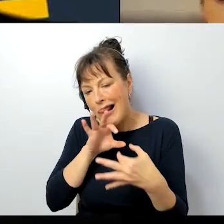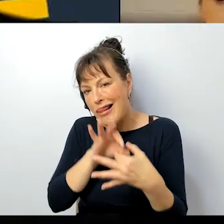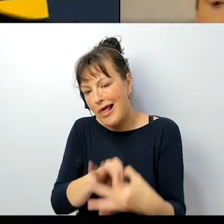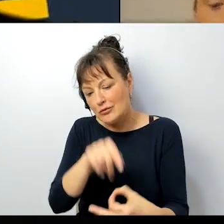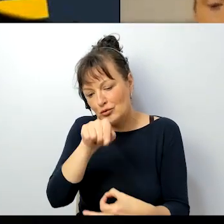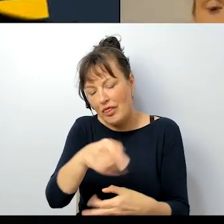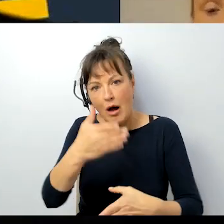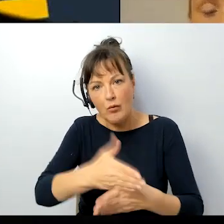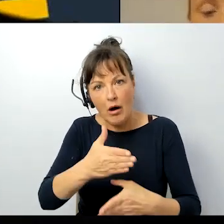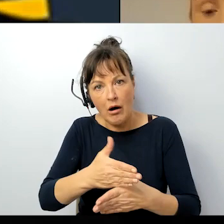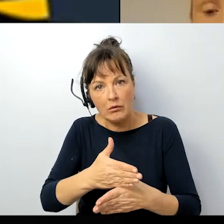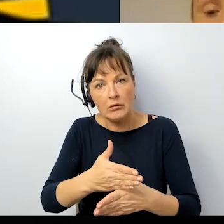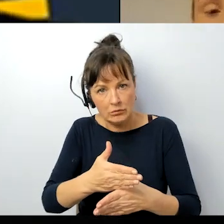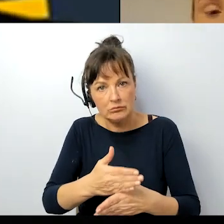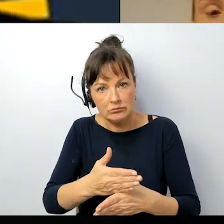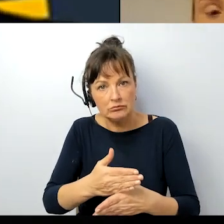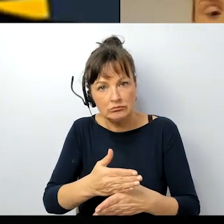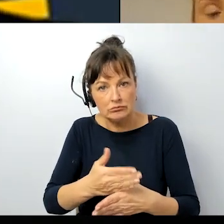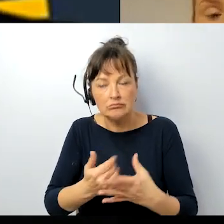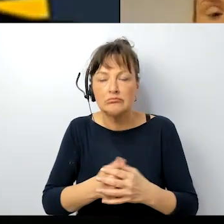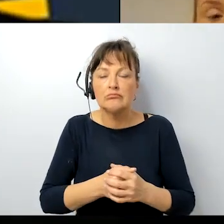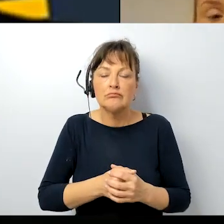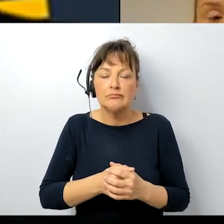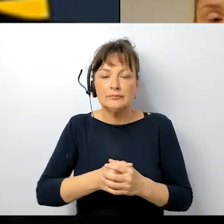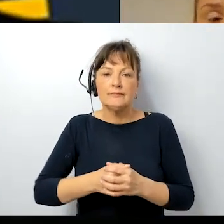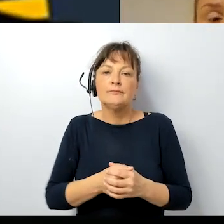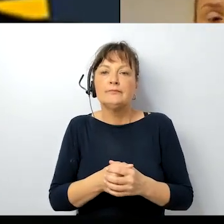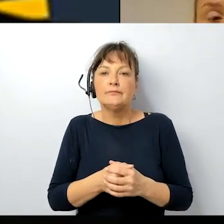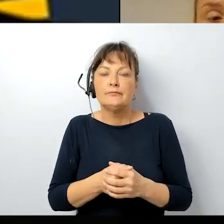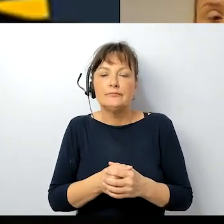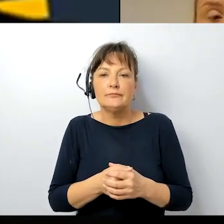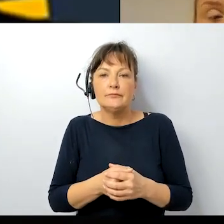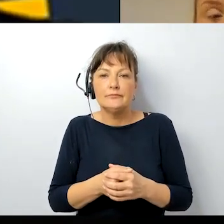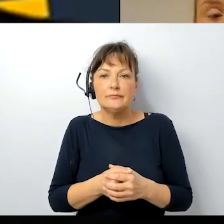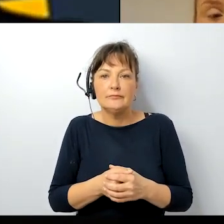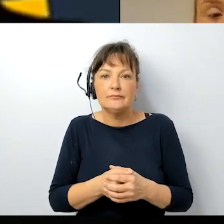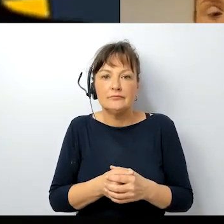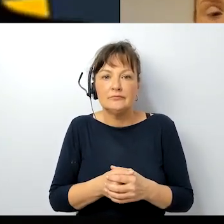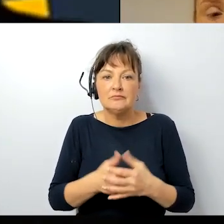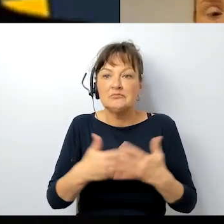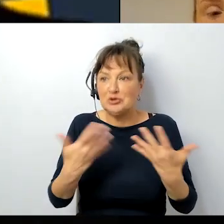technical test to complete before the interview related to the kind of work that I've been do I